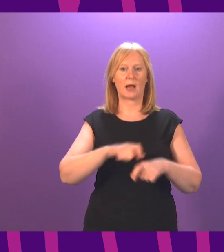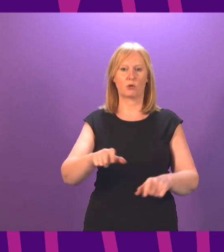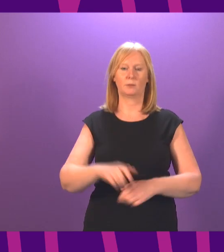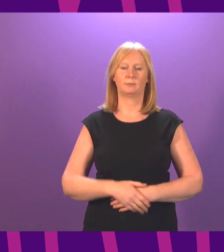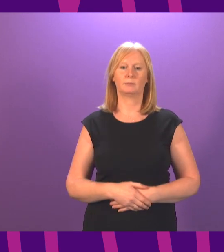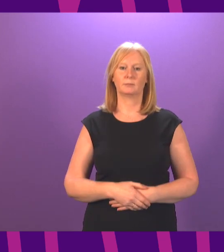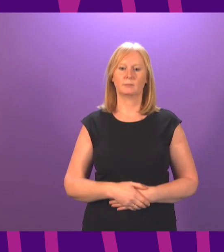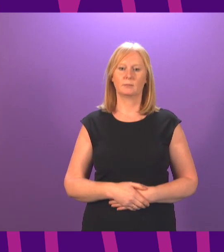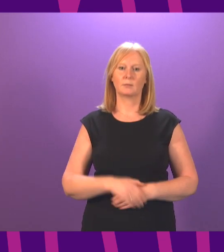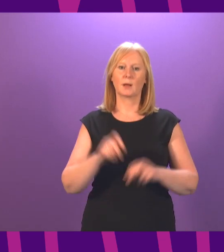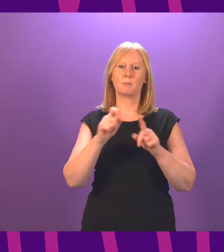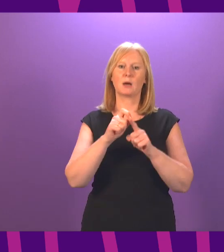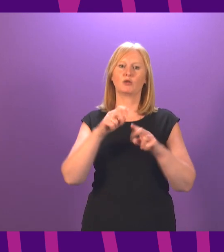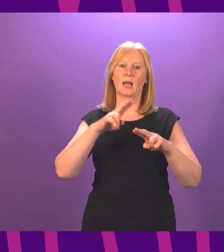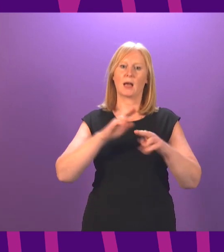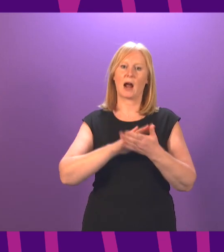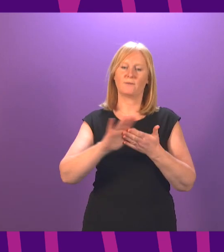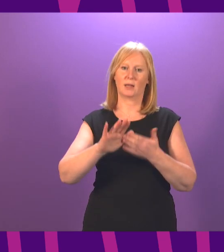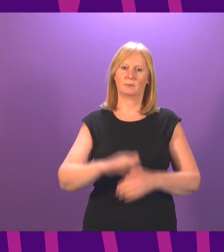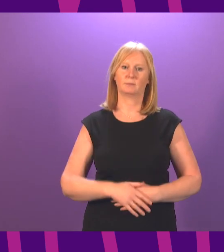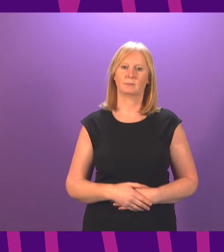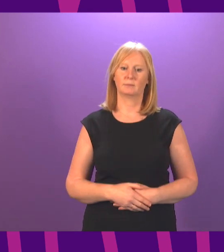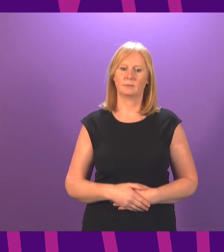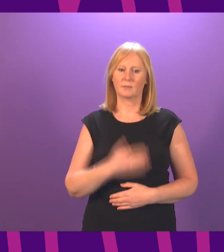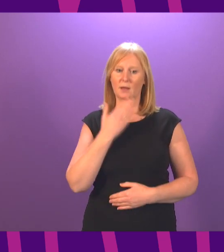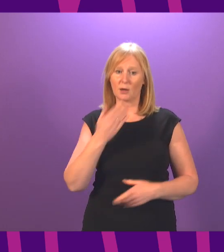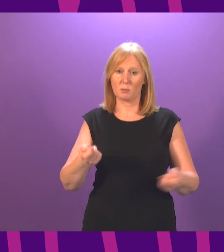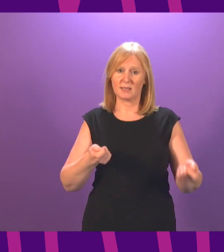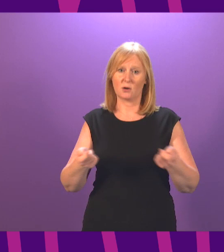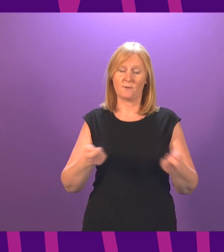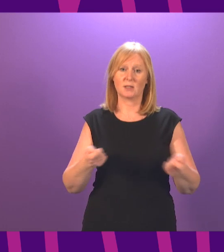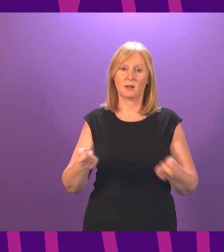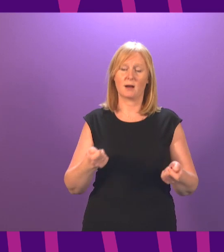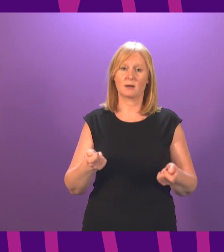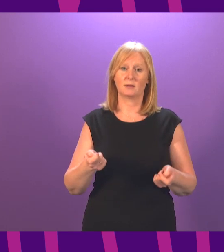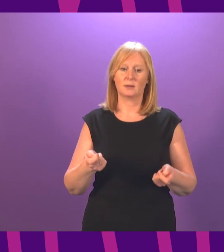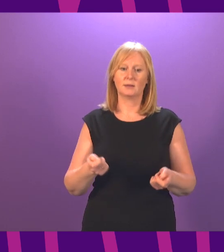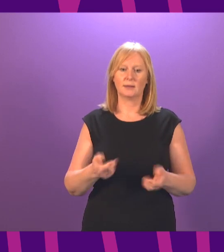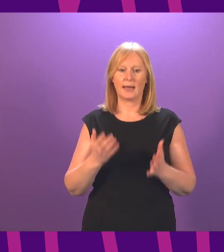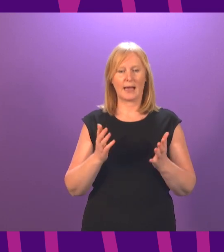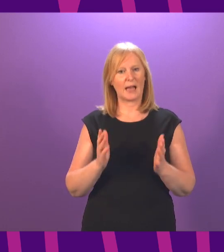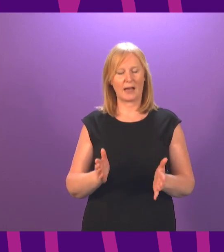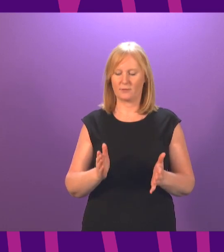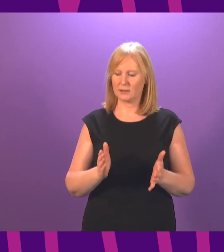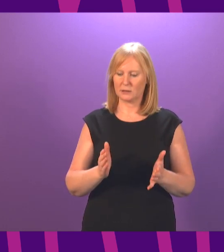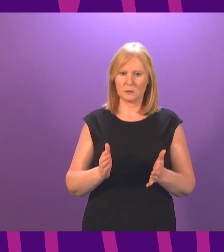3. Patrick Harvie (Glasgow) (Green): We are dealing with the extremely dangerous